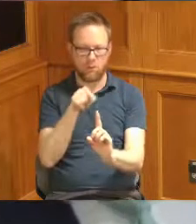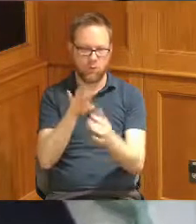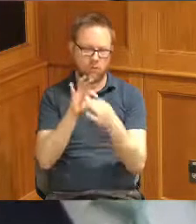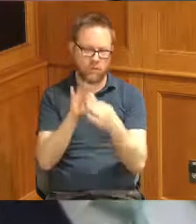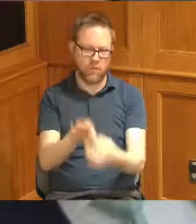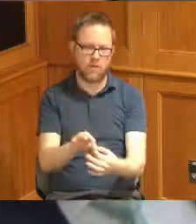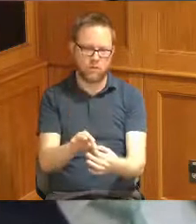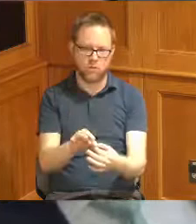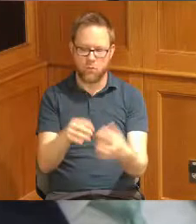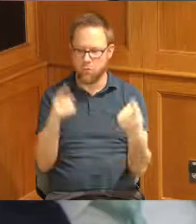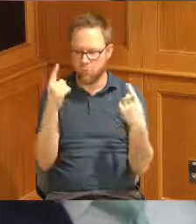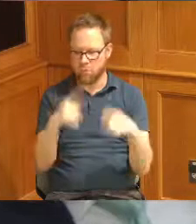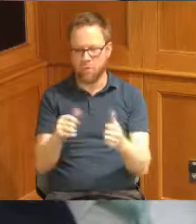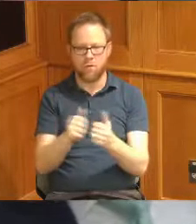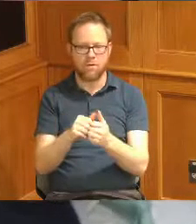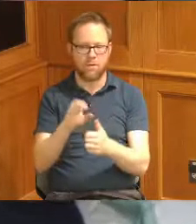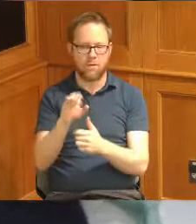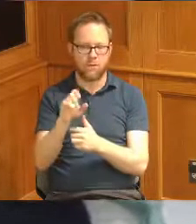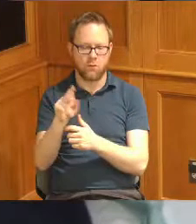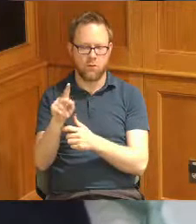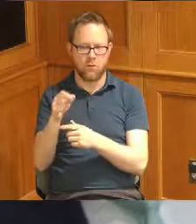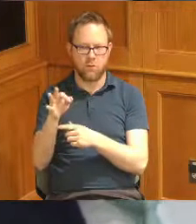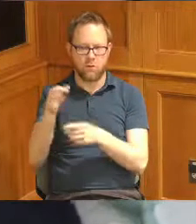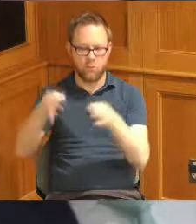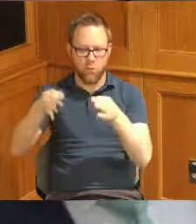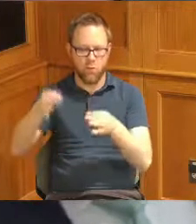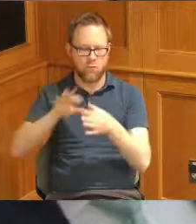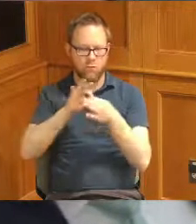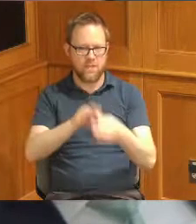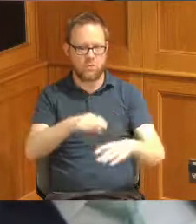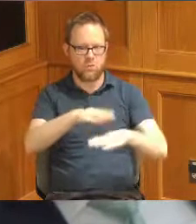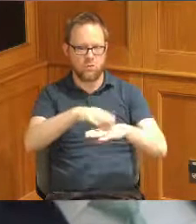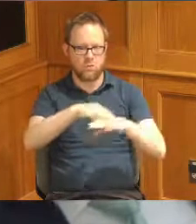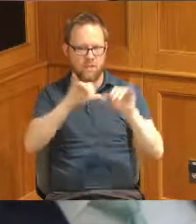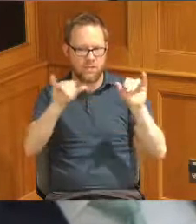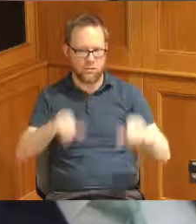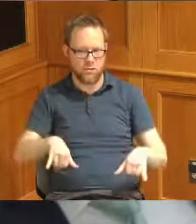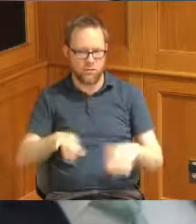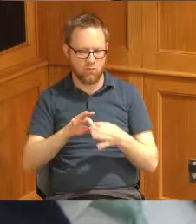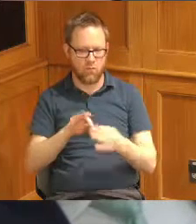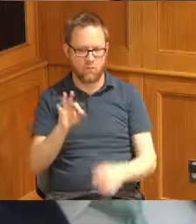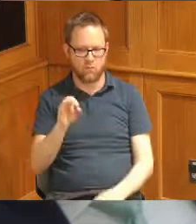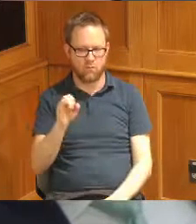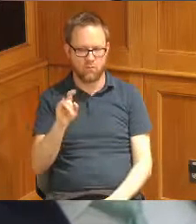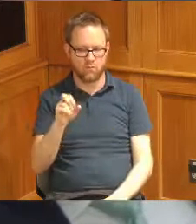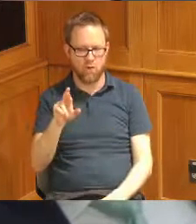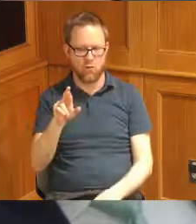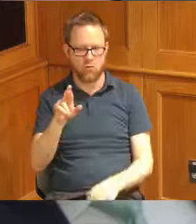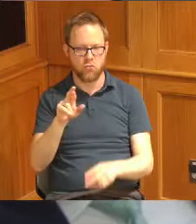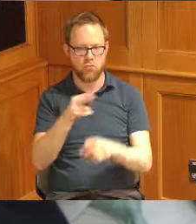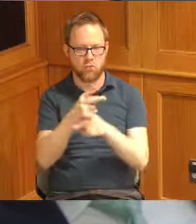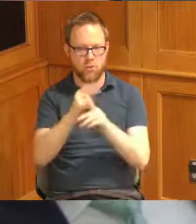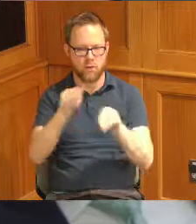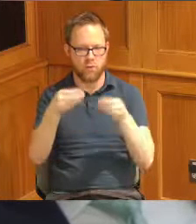with the Clerk of Courts related to a notification system for related to Foster caregivers then we